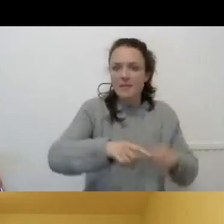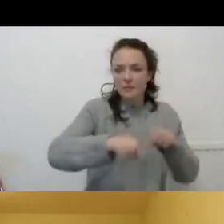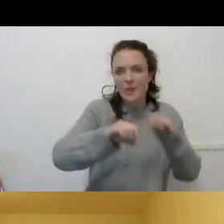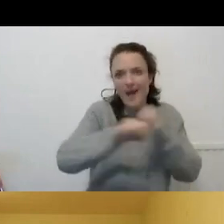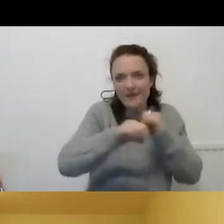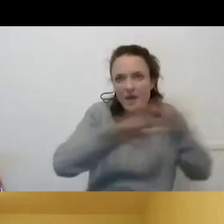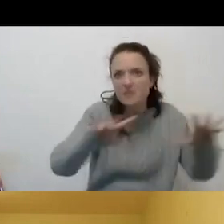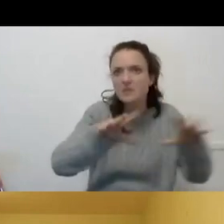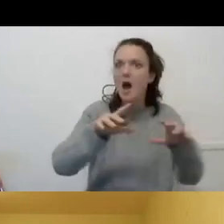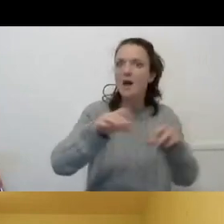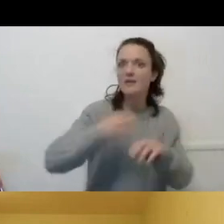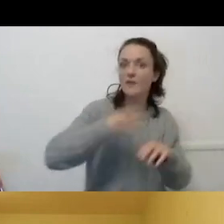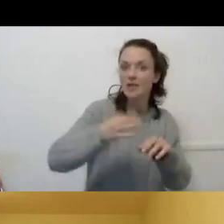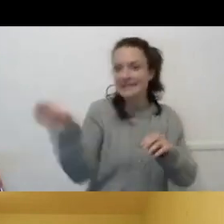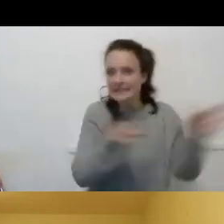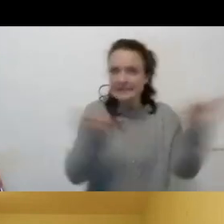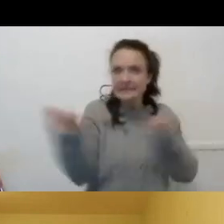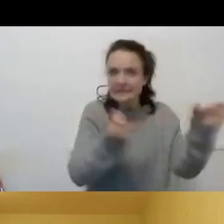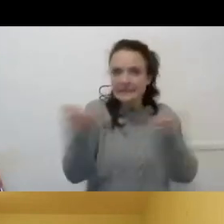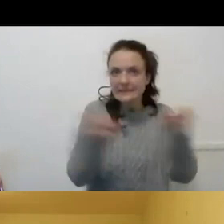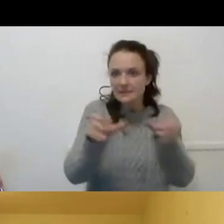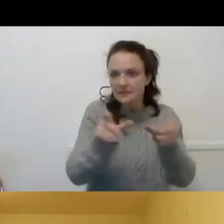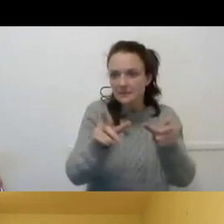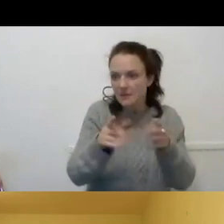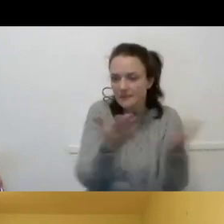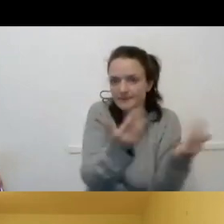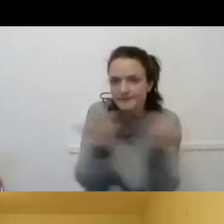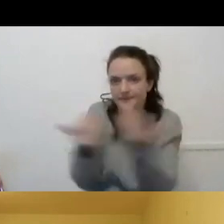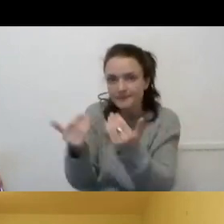to know about it, which can be challenging. People are busy, they don't have time to come